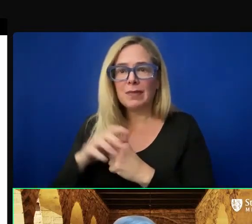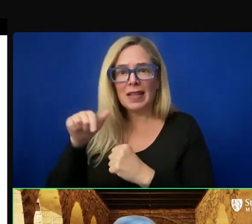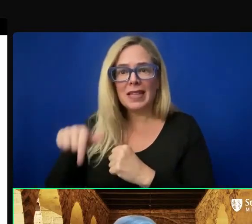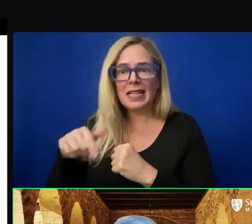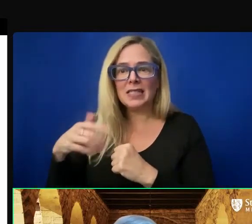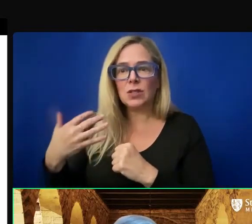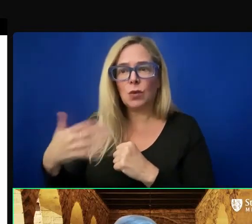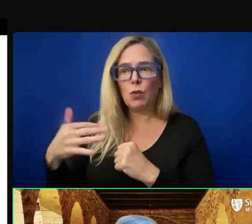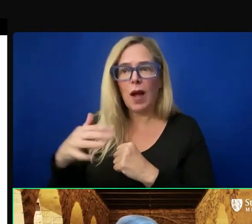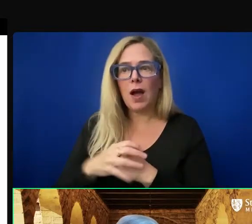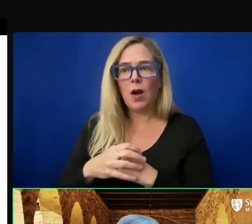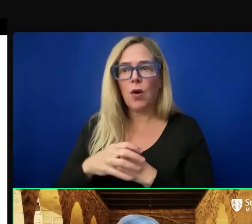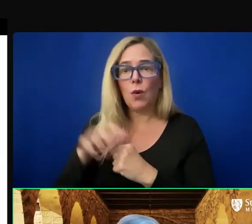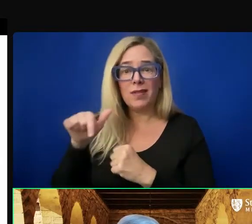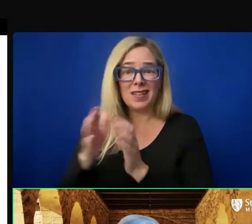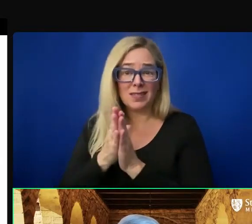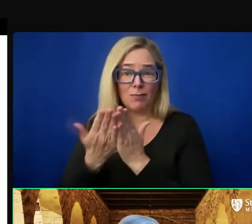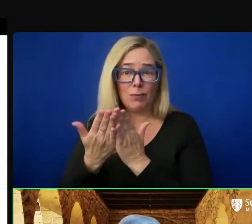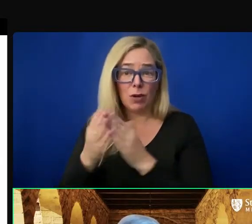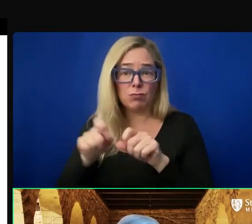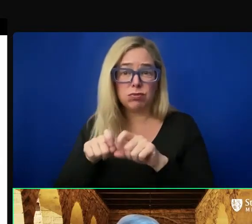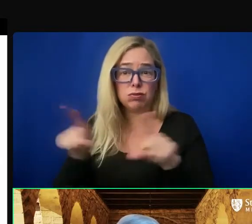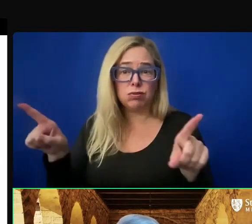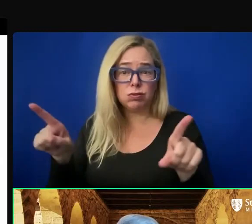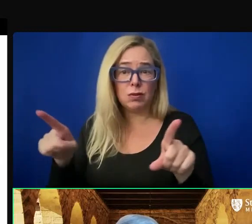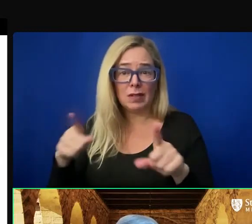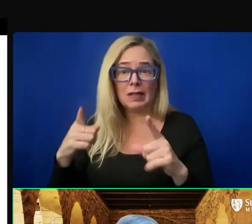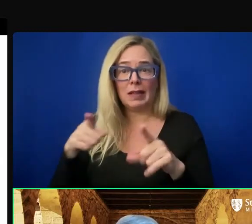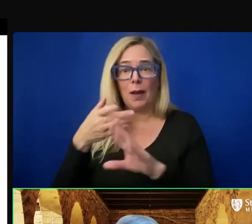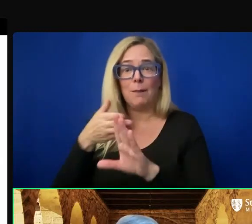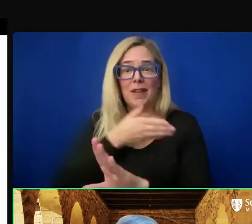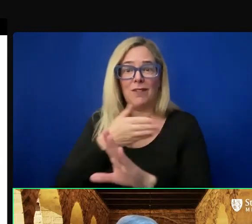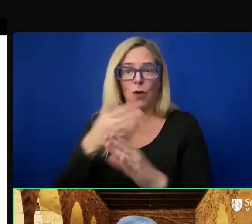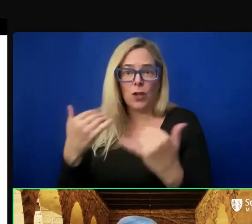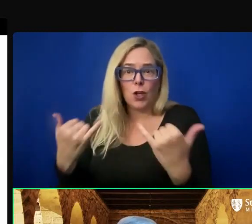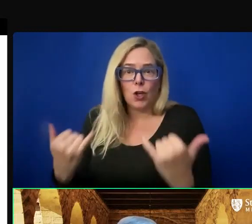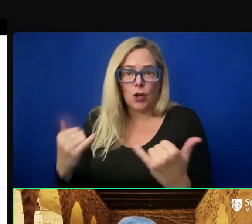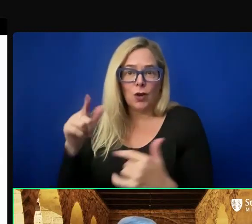this book came out before the current large language models that we all read about.